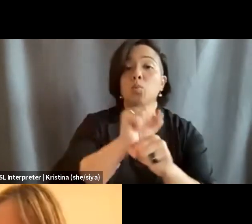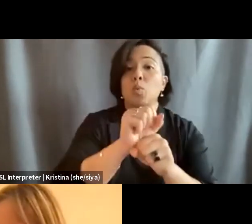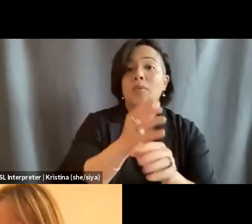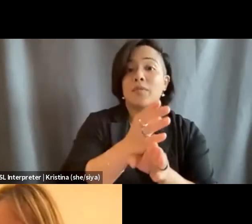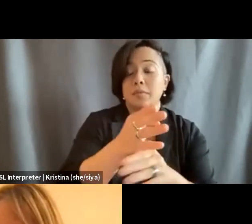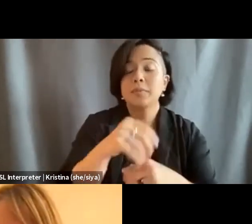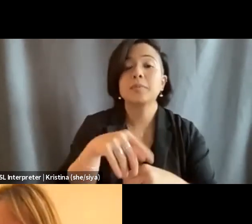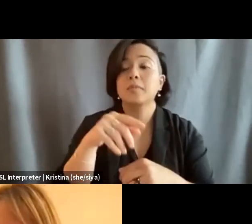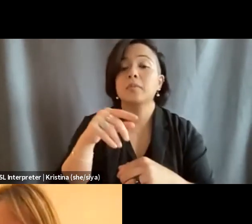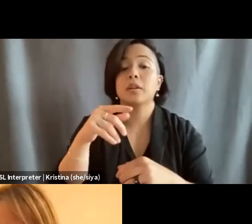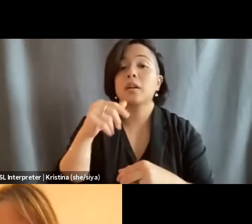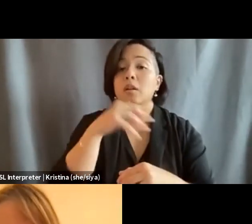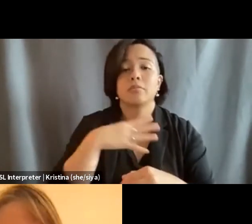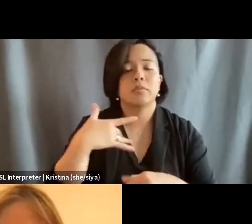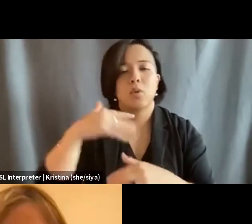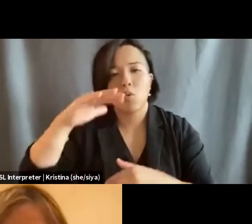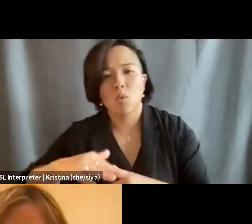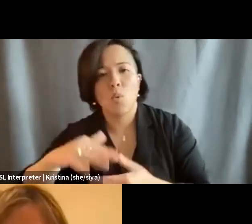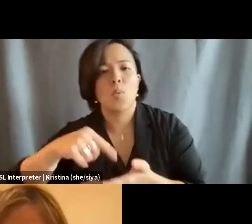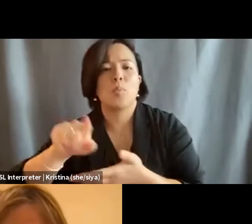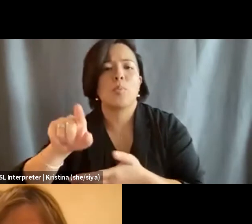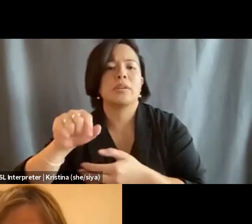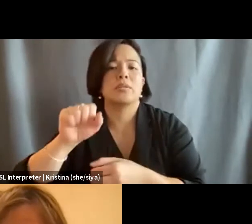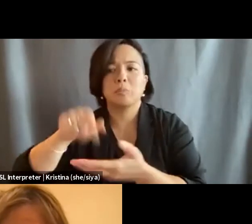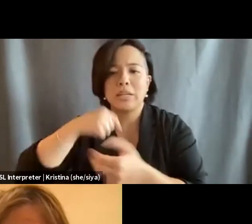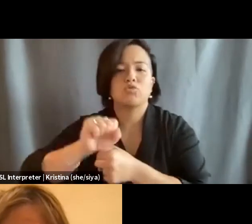women tend to hold the lower paying jobs at the lower levels of the system.